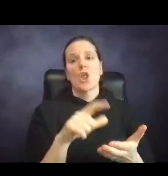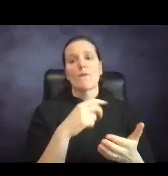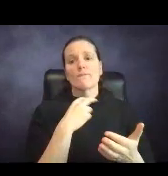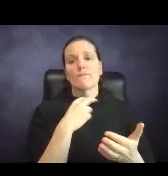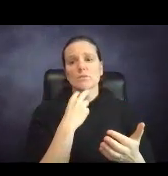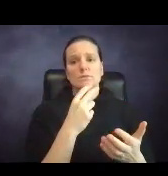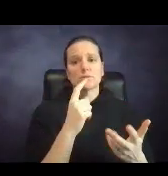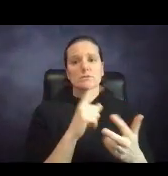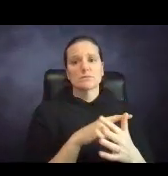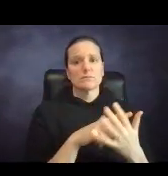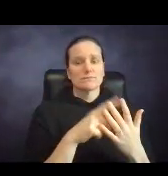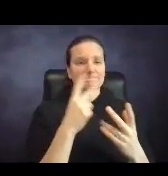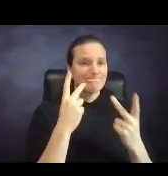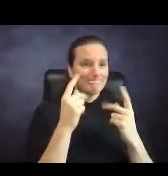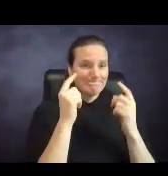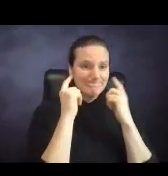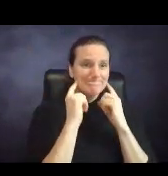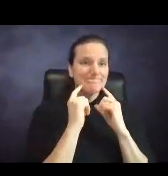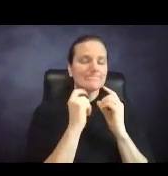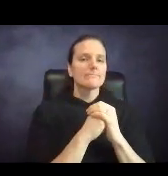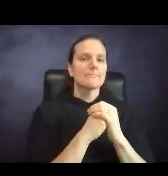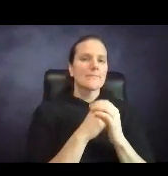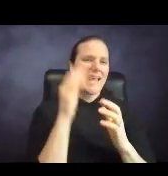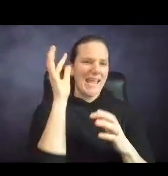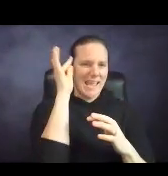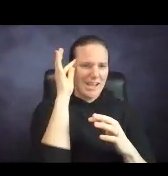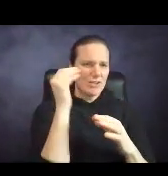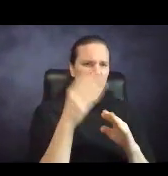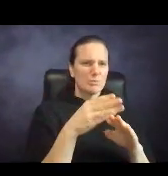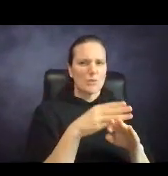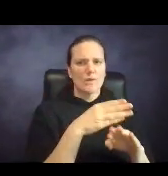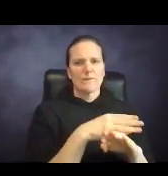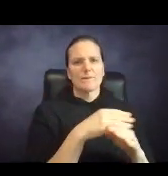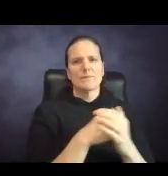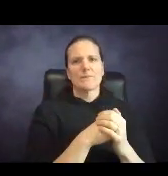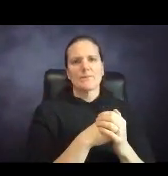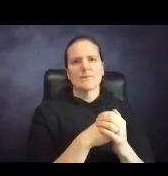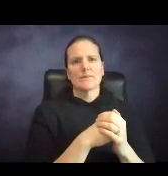And the hair growth can improve the clitoral, the cli magaly doesn't really go down.